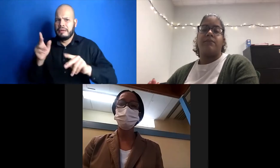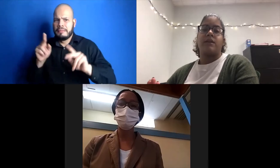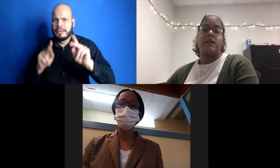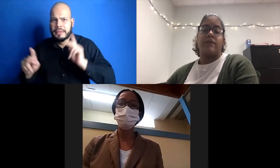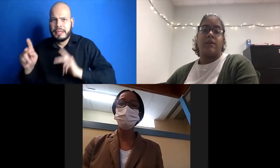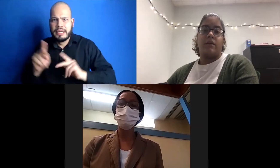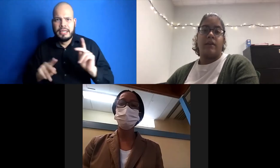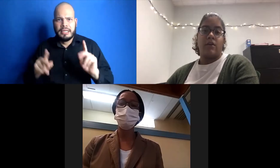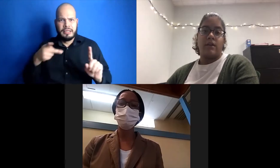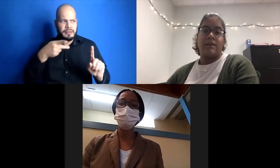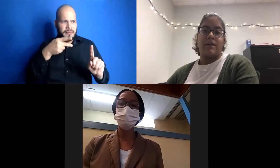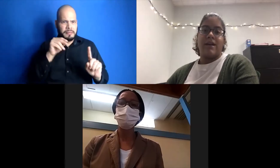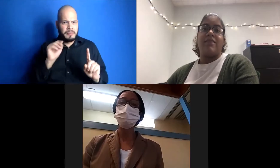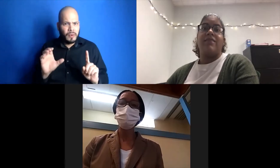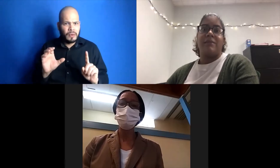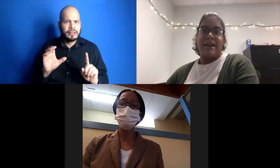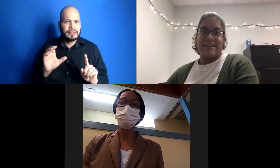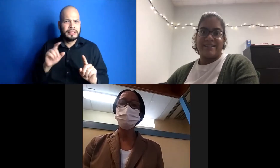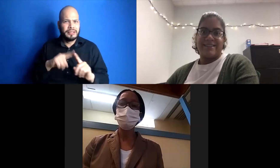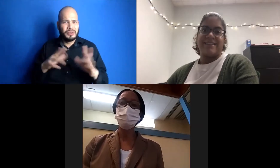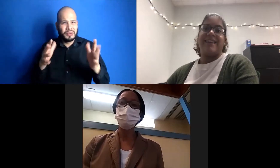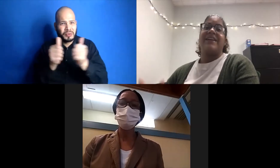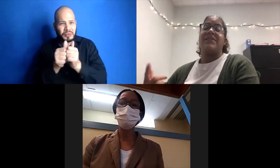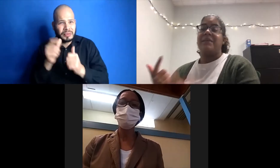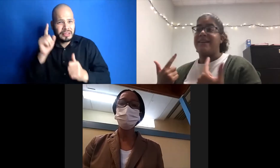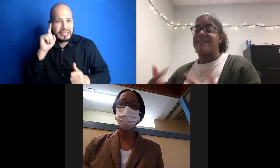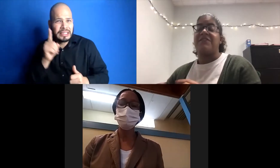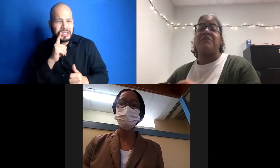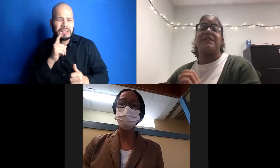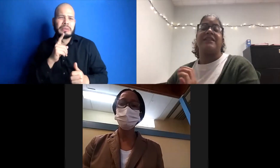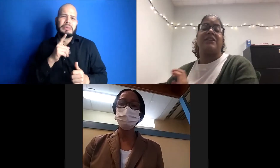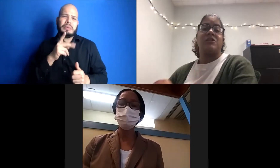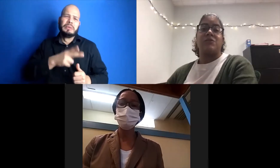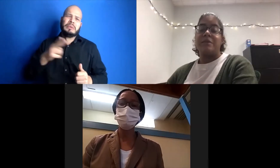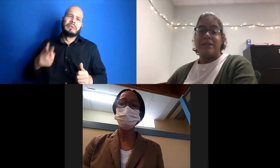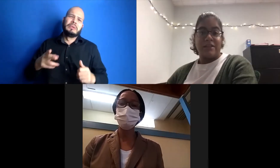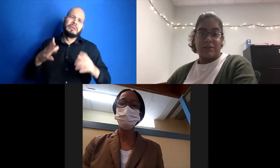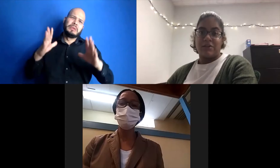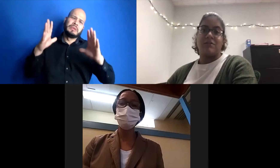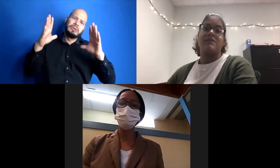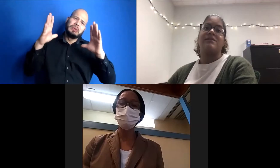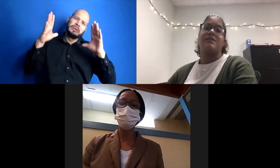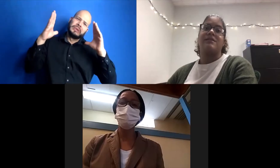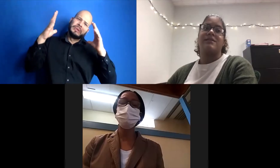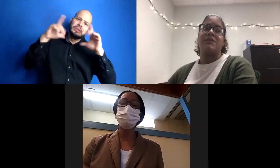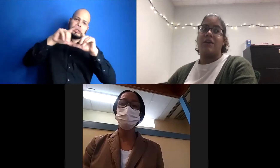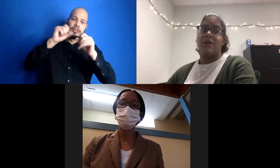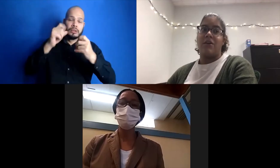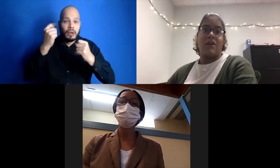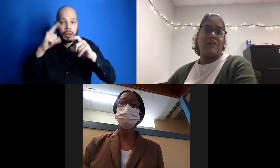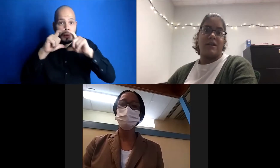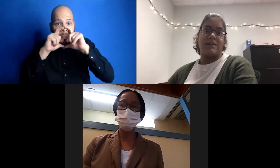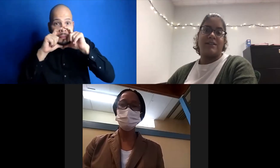deaf and hard of hearing the masks the masks have been extremely difficult for all of us